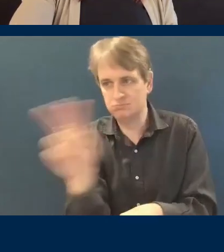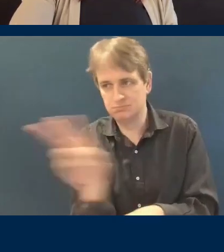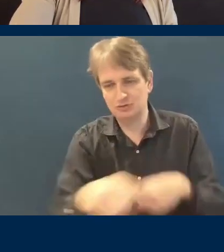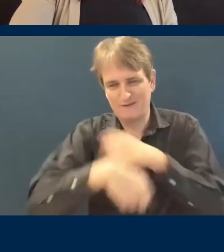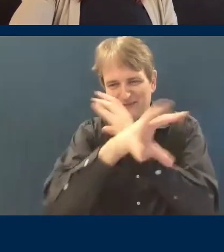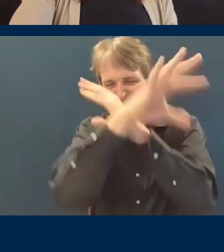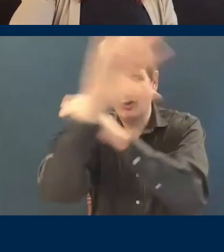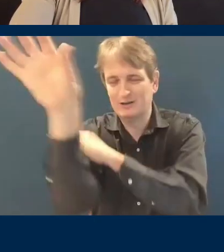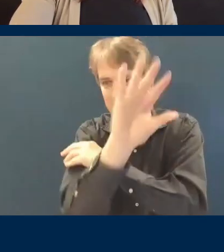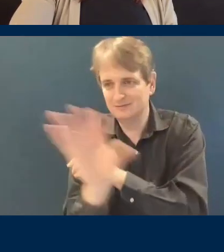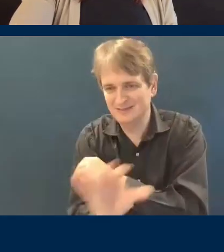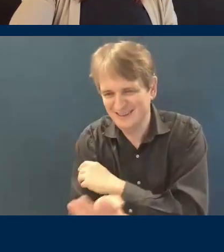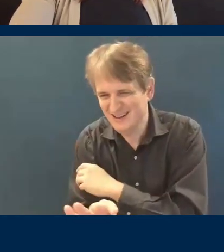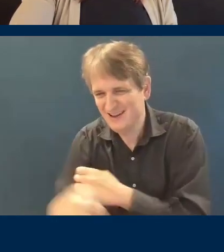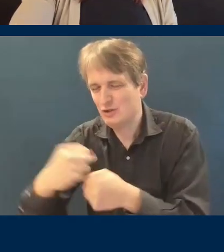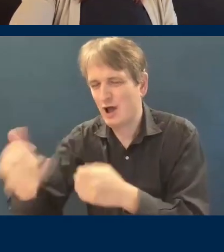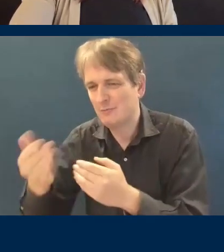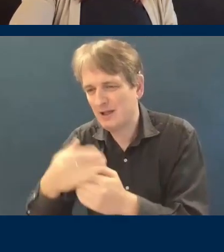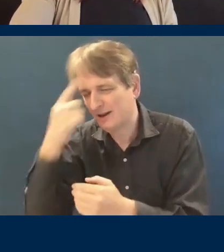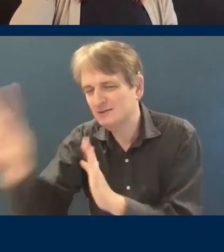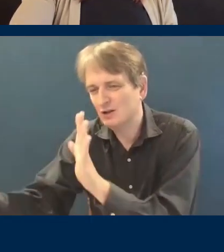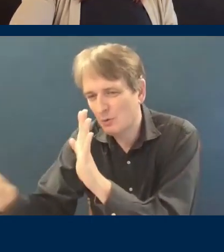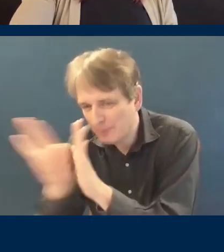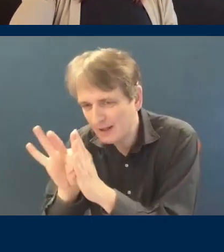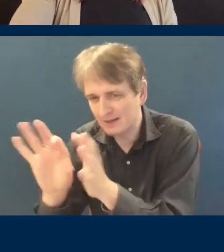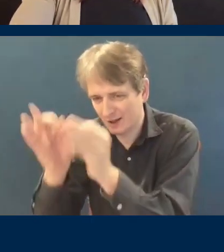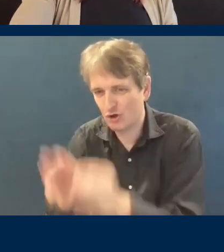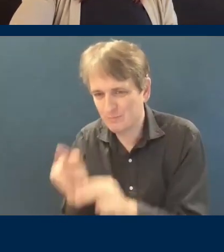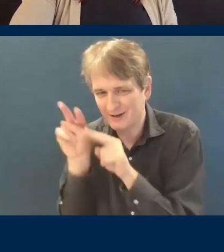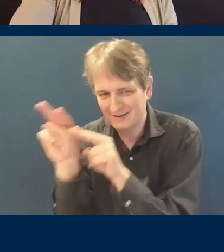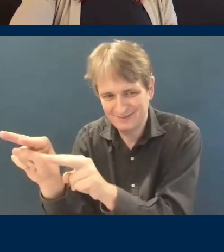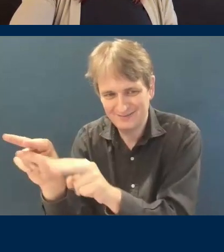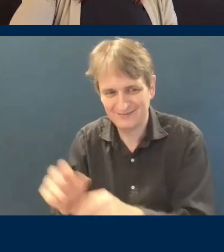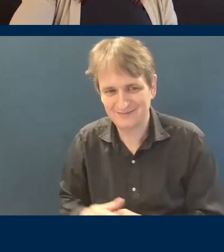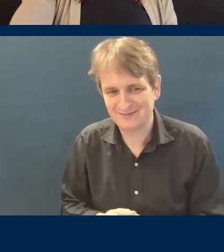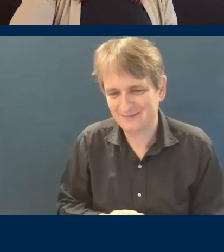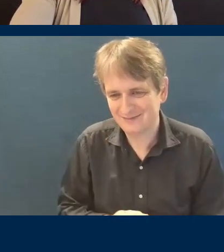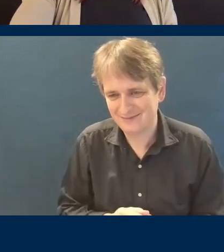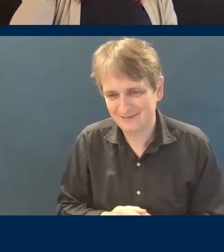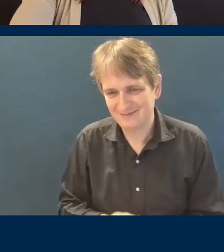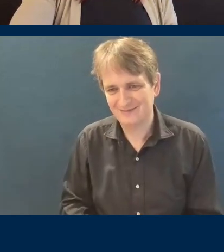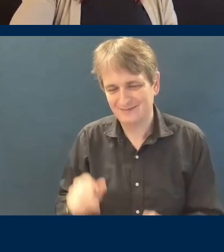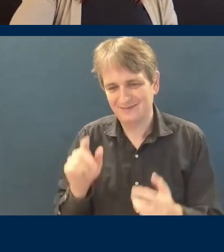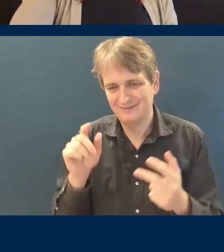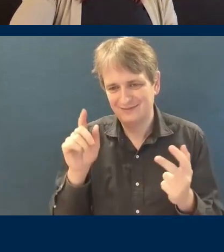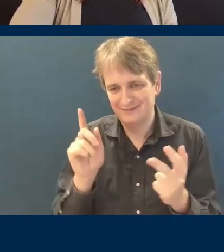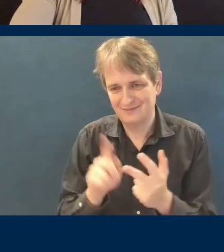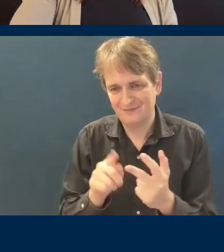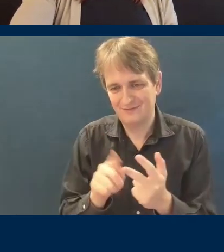is looking all over the video screen to try and find the interpreter. You want to make it easy for them to be able to see and find the interpreter.